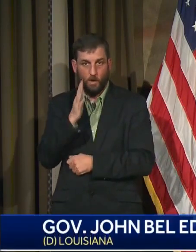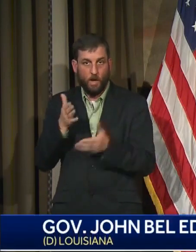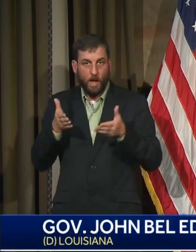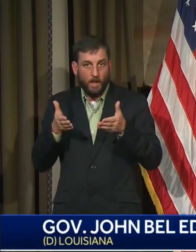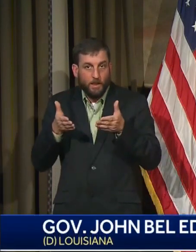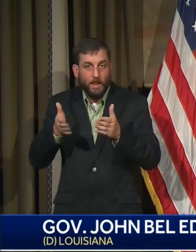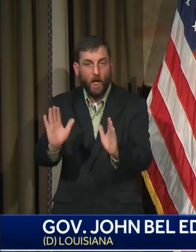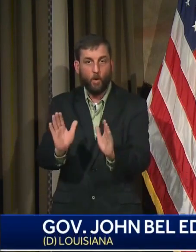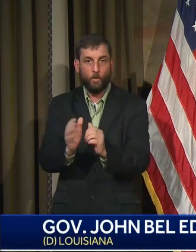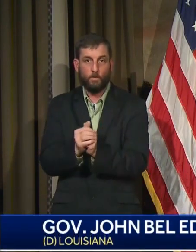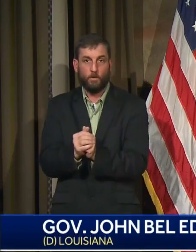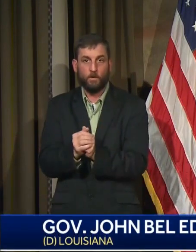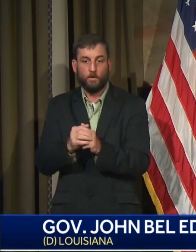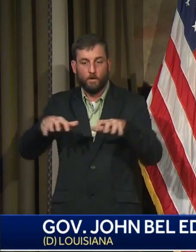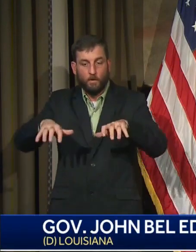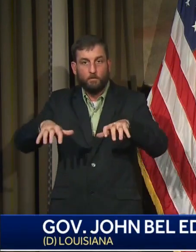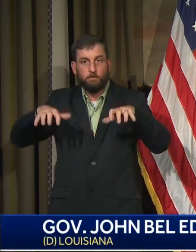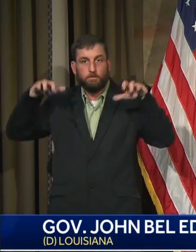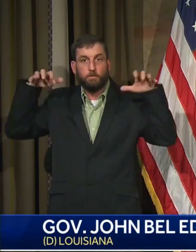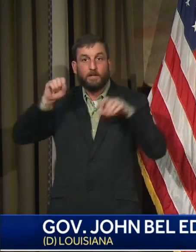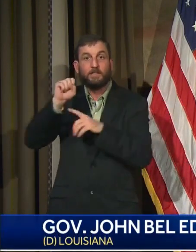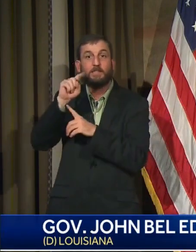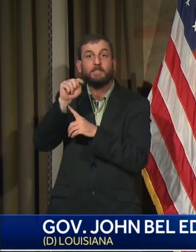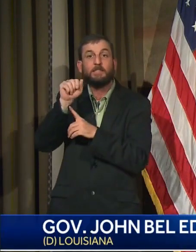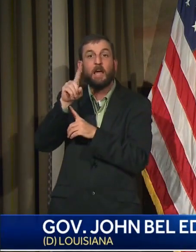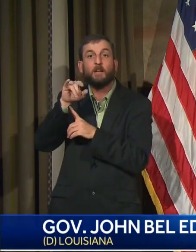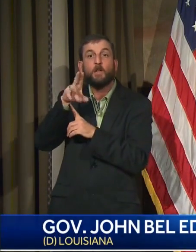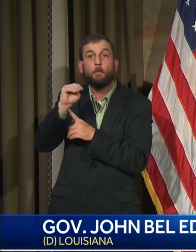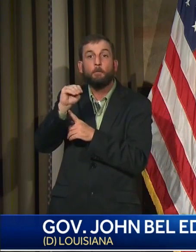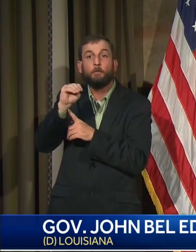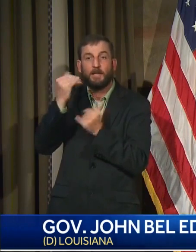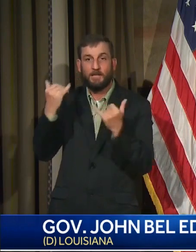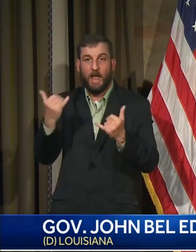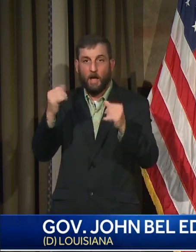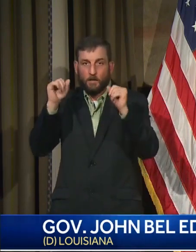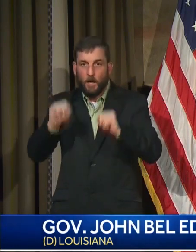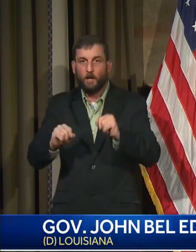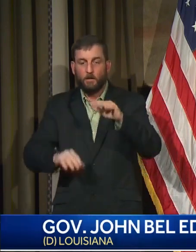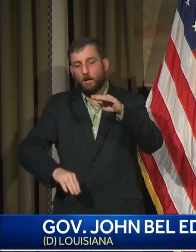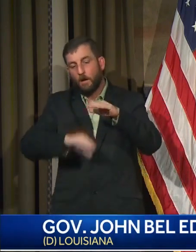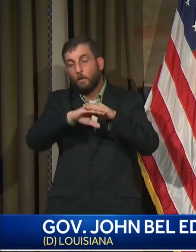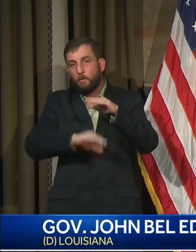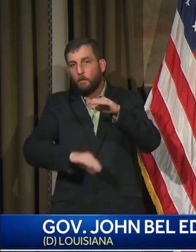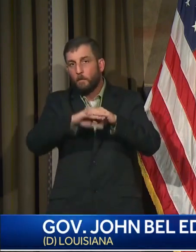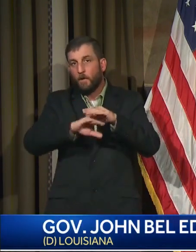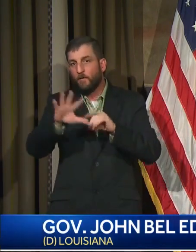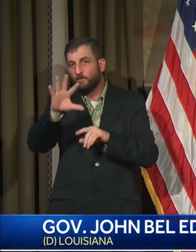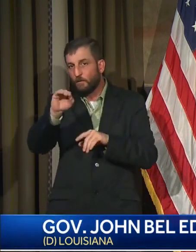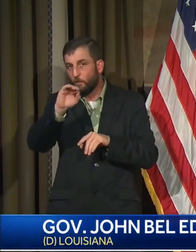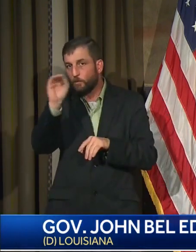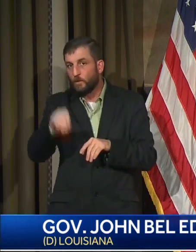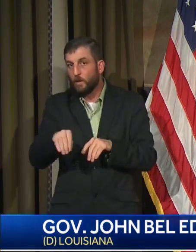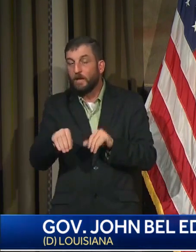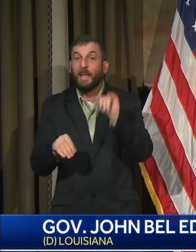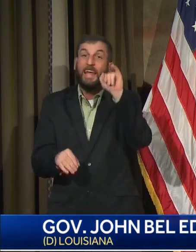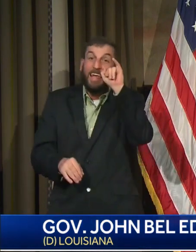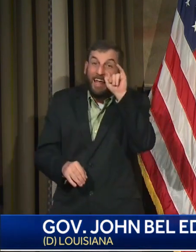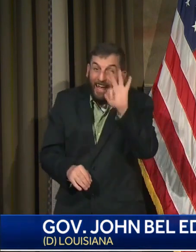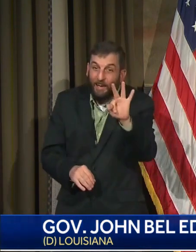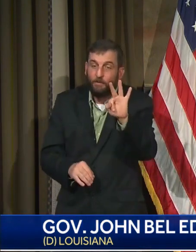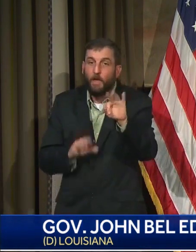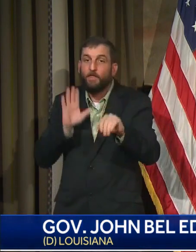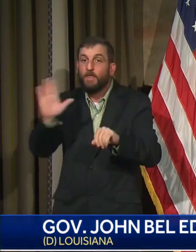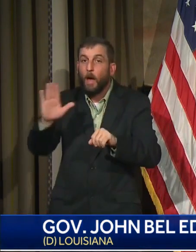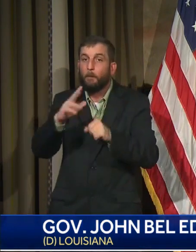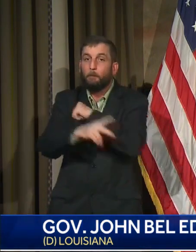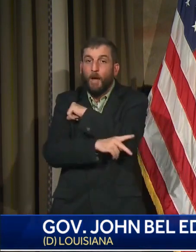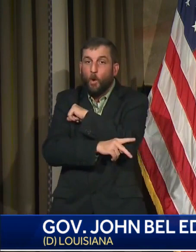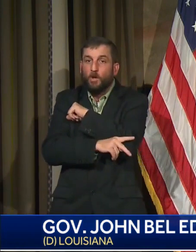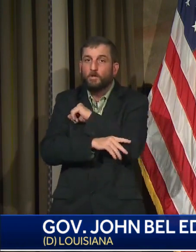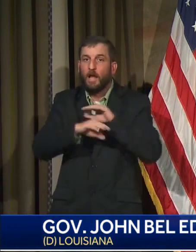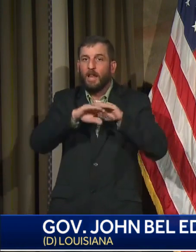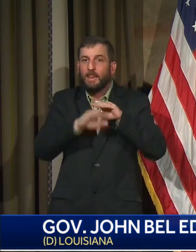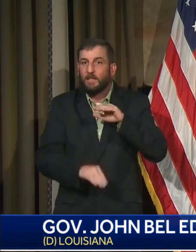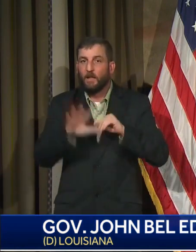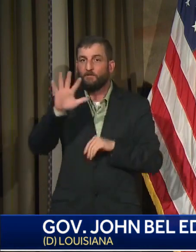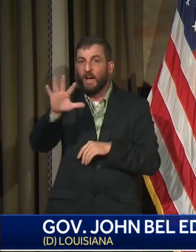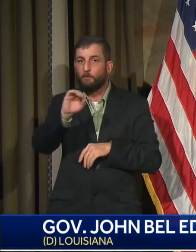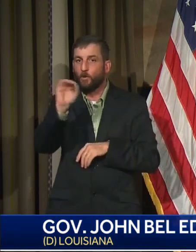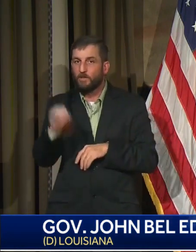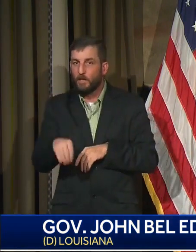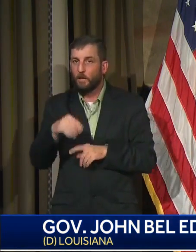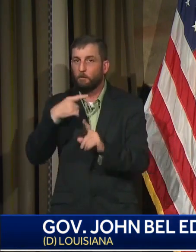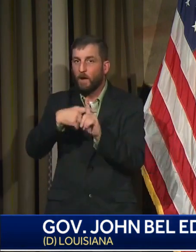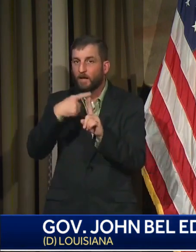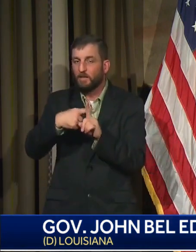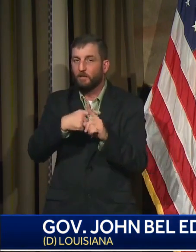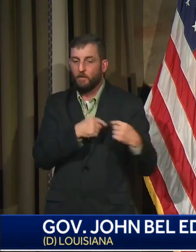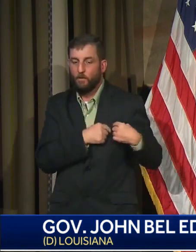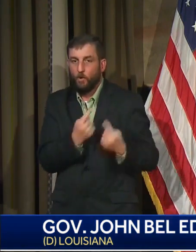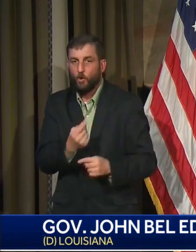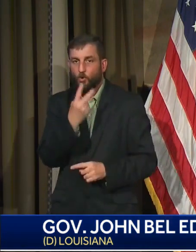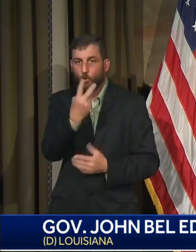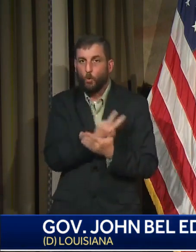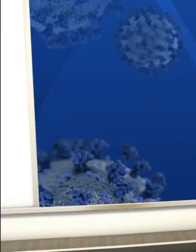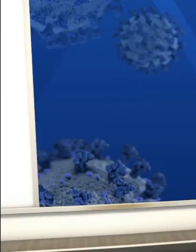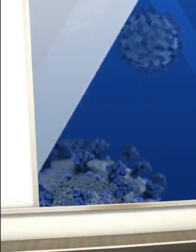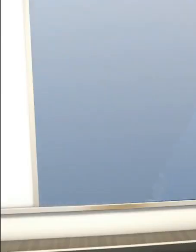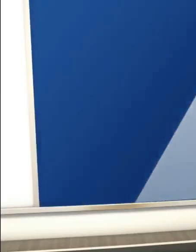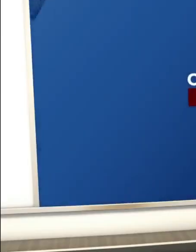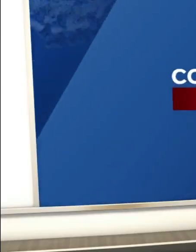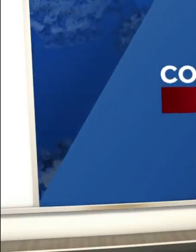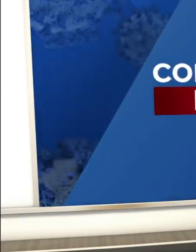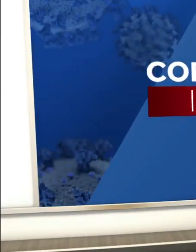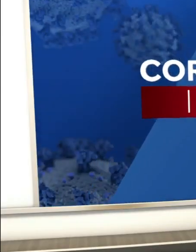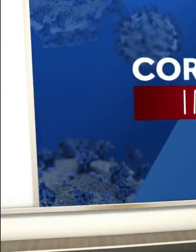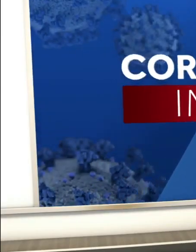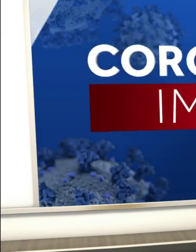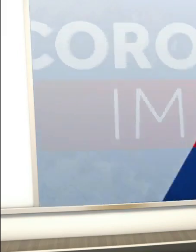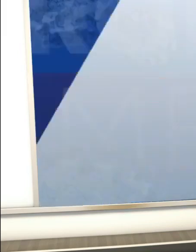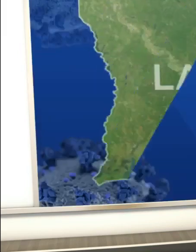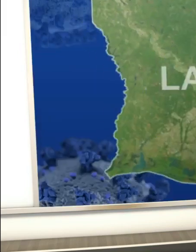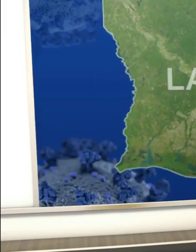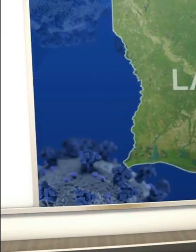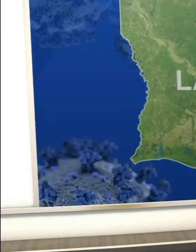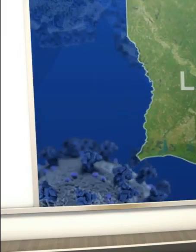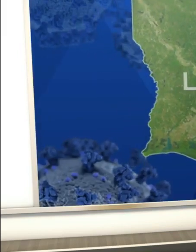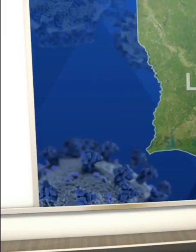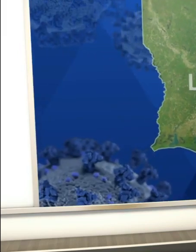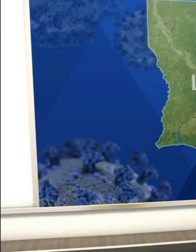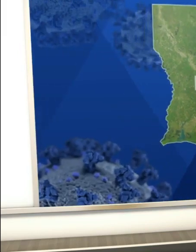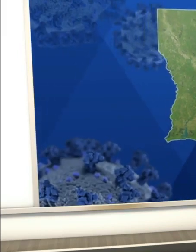WE ARE GOING TO ALLOW STADIUMS TO MOVE TO 50% CAPACITY IF THEY ARE IN PARISHES WITH A PERCENT POSITIVITY OF LESS THAN 5% FOR THE PREVIOUS TWO WEEKS, BASED ON THE MOST RECENT REPORT